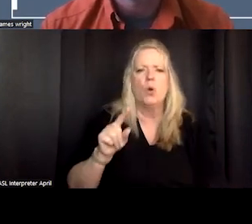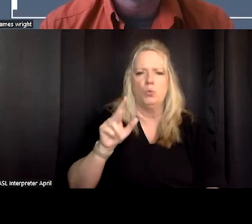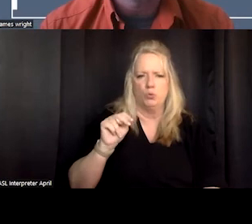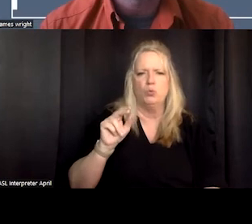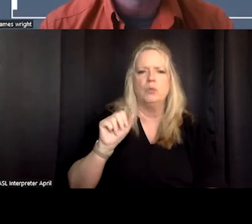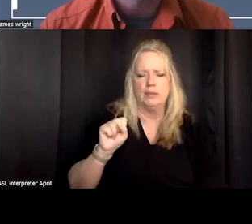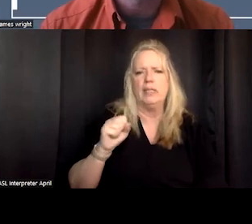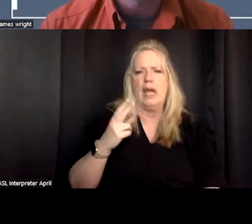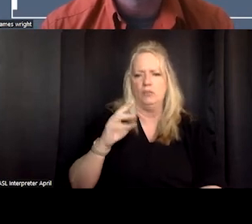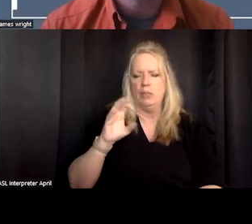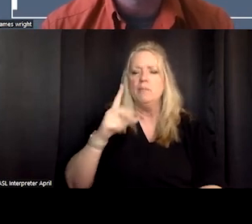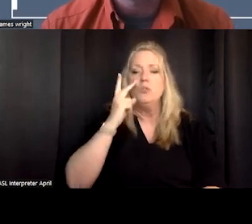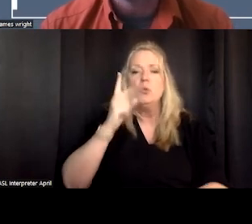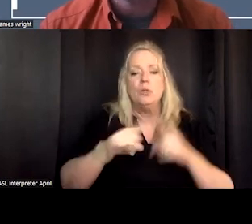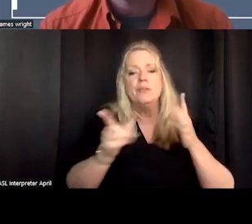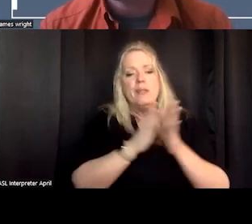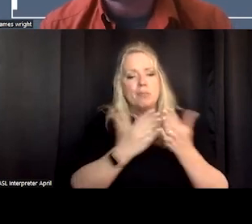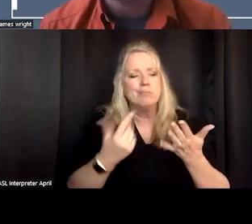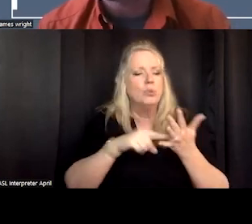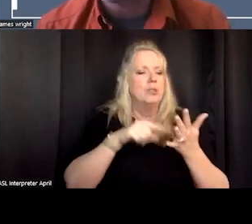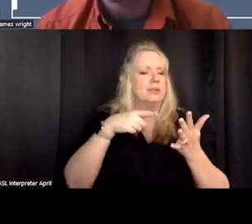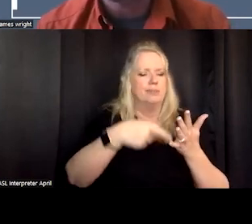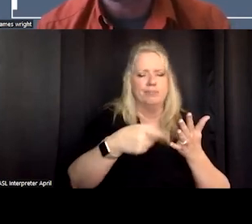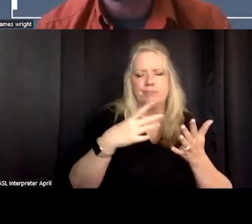PLAYBOOKS FOR STATES, TERRITORIES, TRIBES, CONTRACT CENTERS,